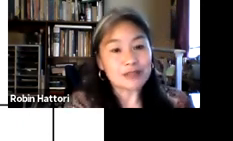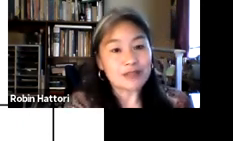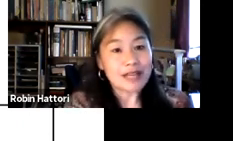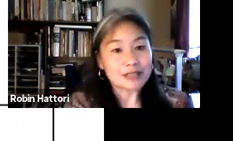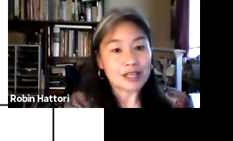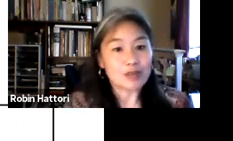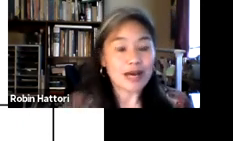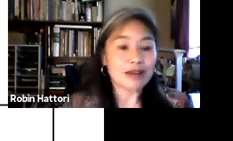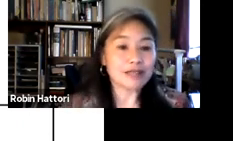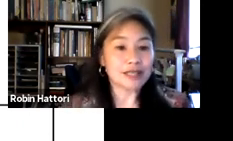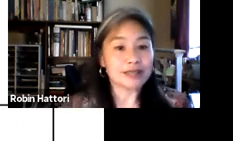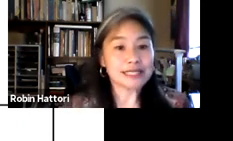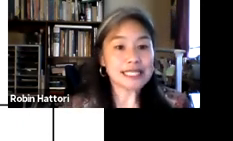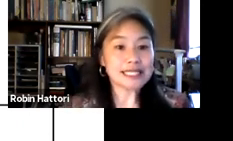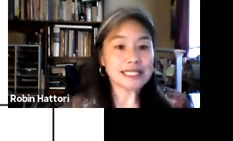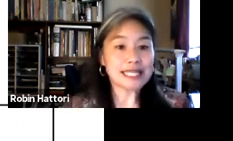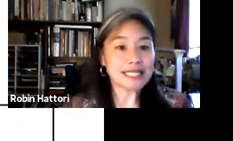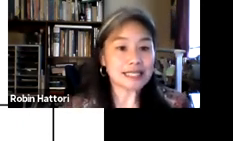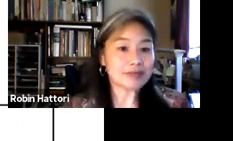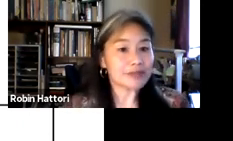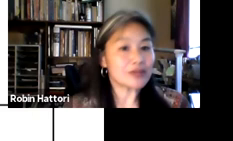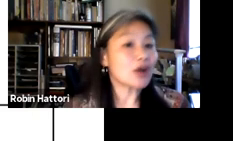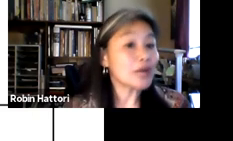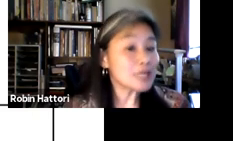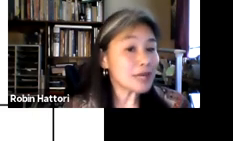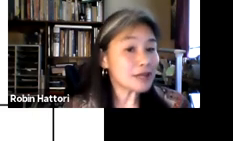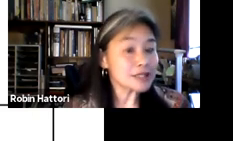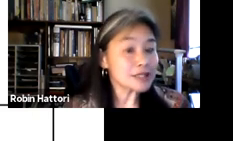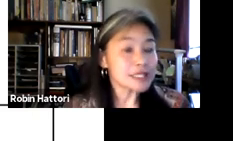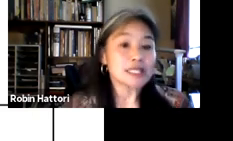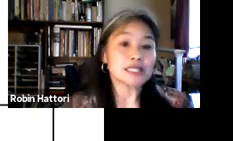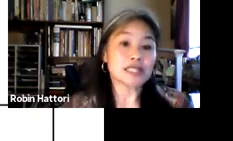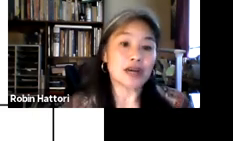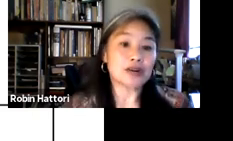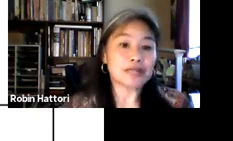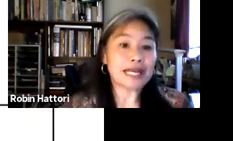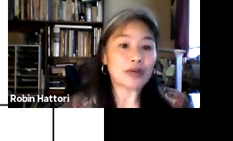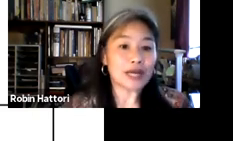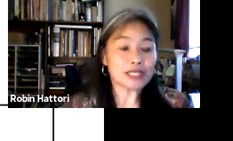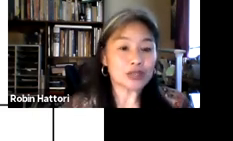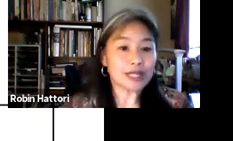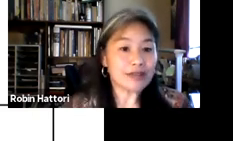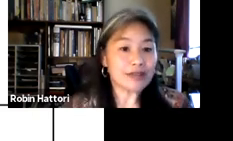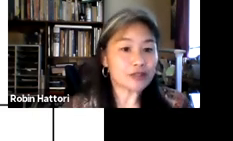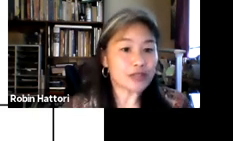family said, it's time for you to settle down. They had two potential women who he could marry, and they sent the